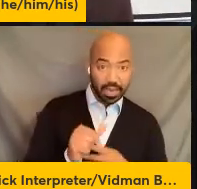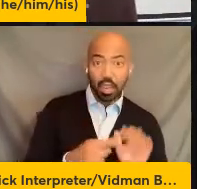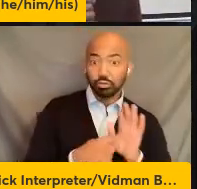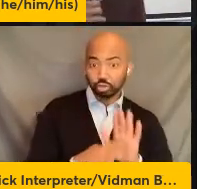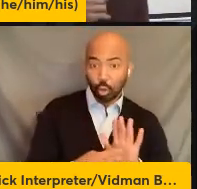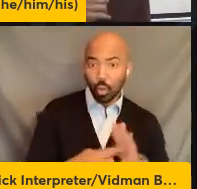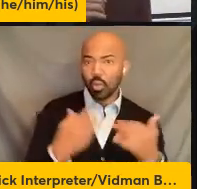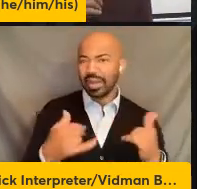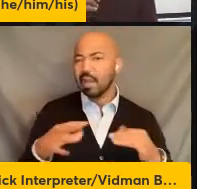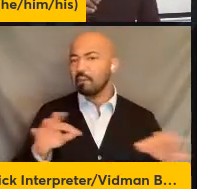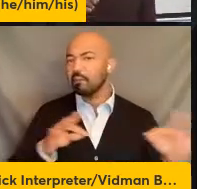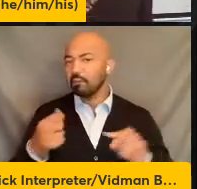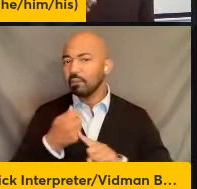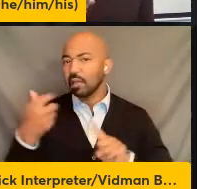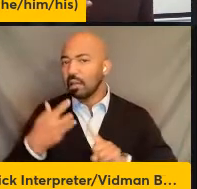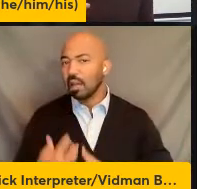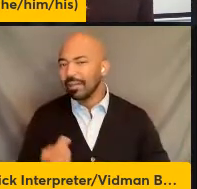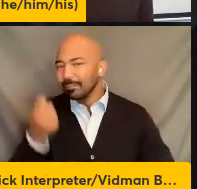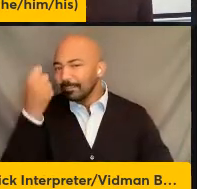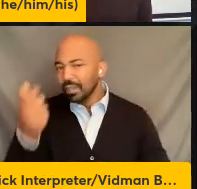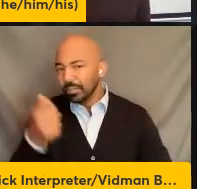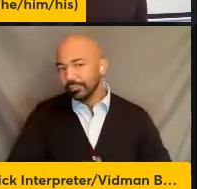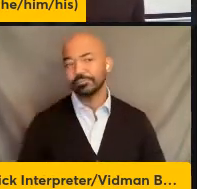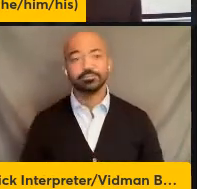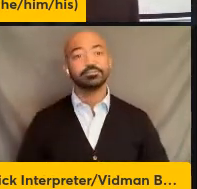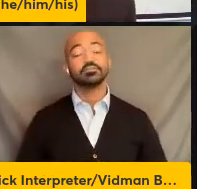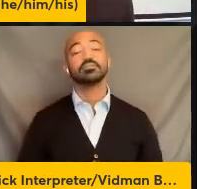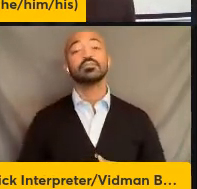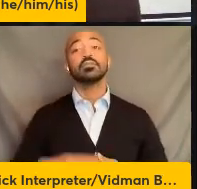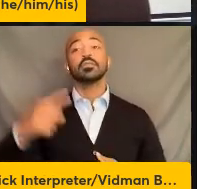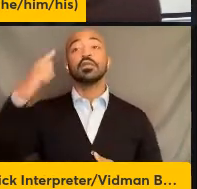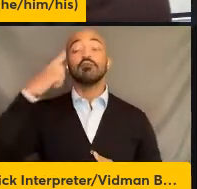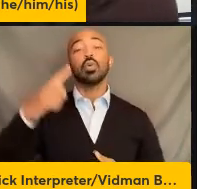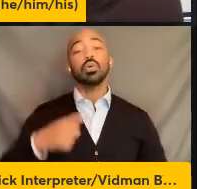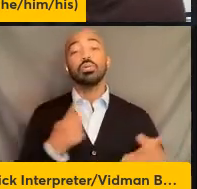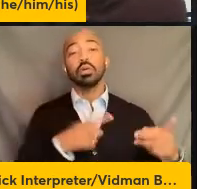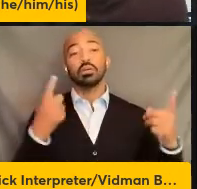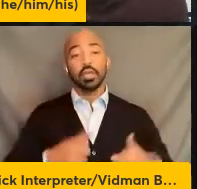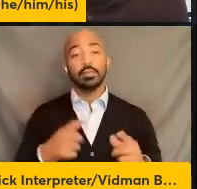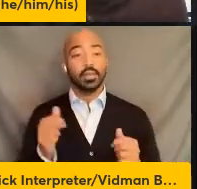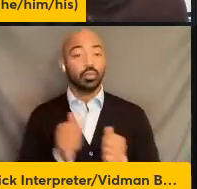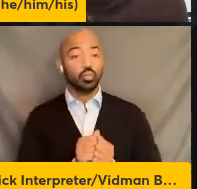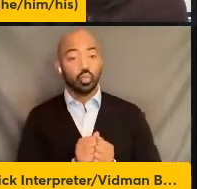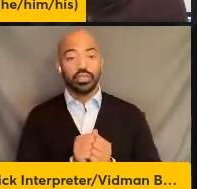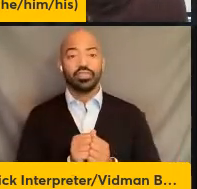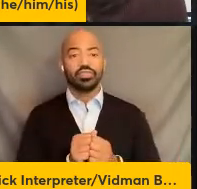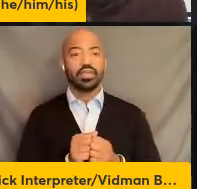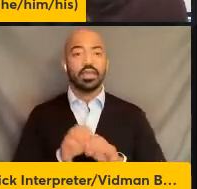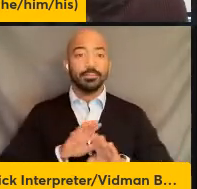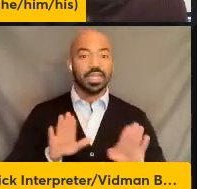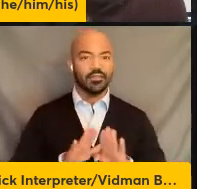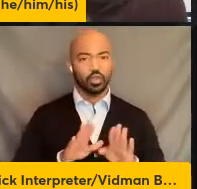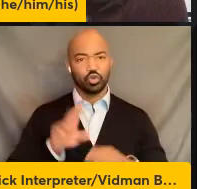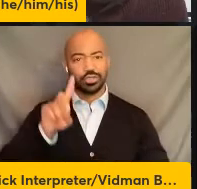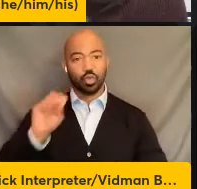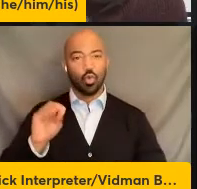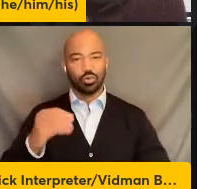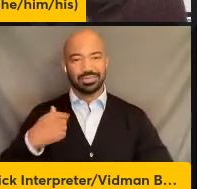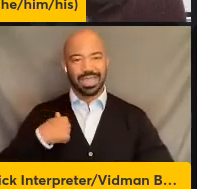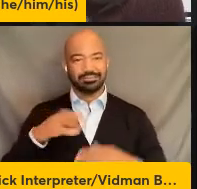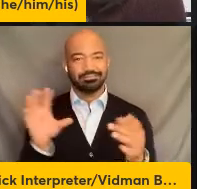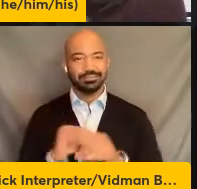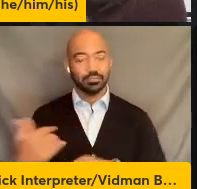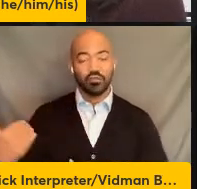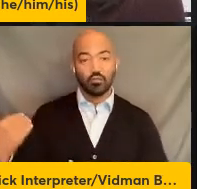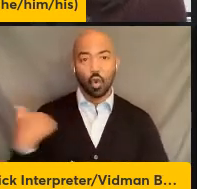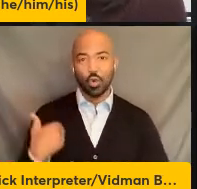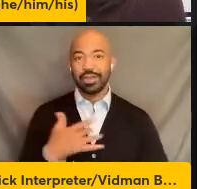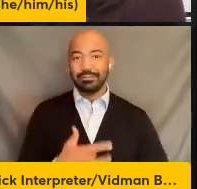is that in relationship to some of the behavioral disorders that I mentioned earlier, they're common and sexually dimorphic